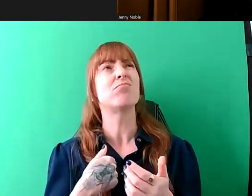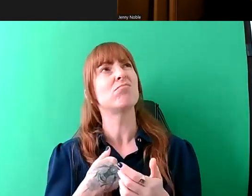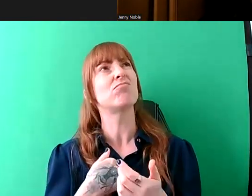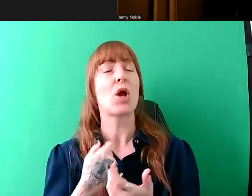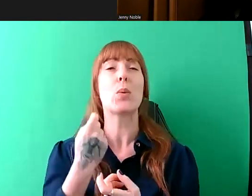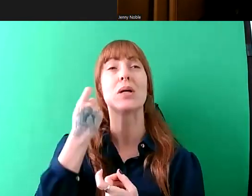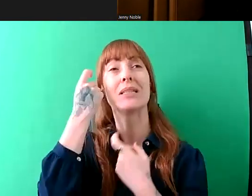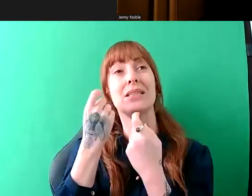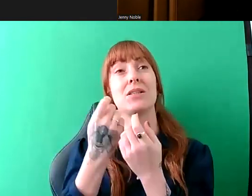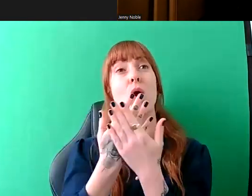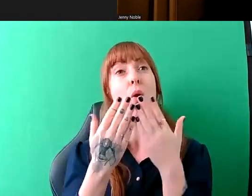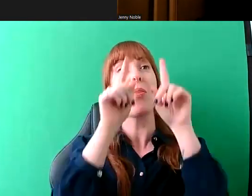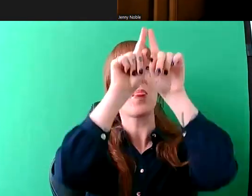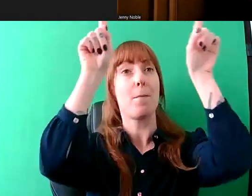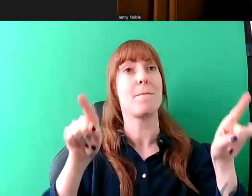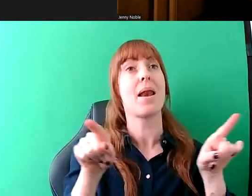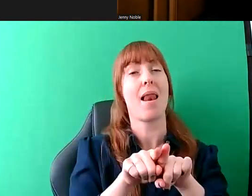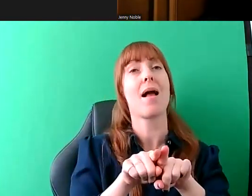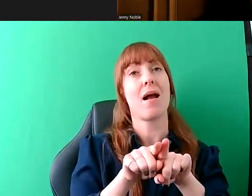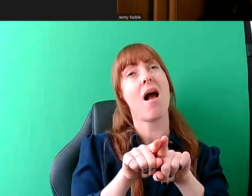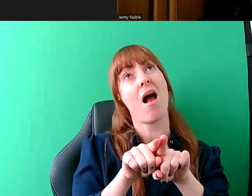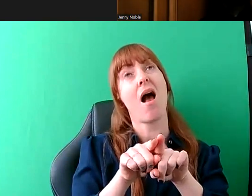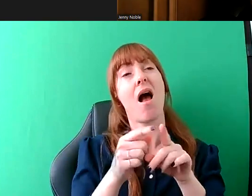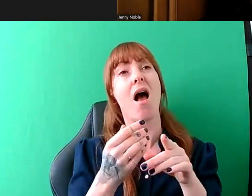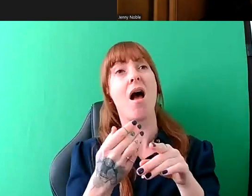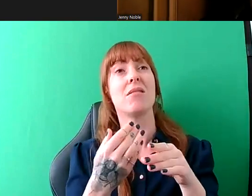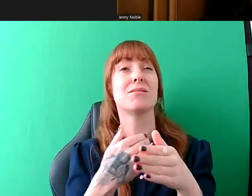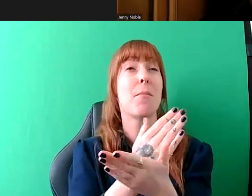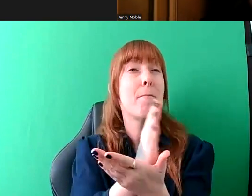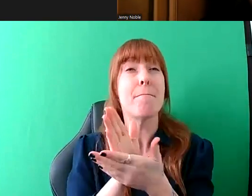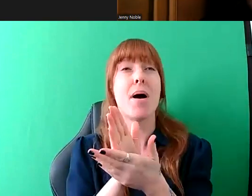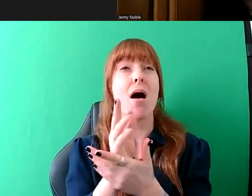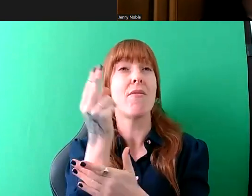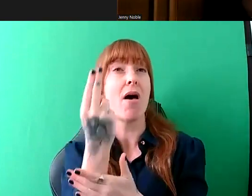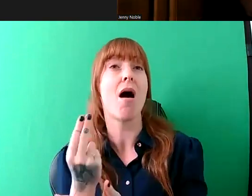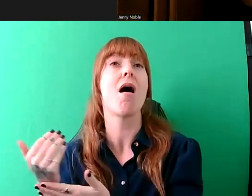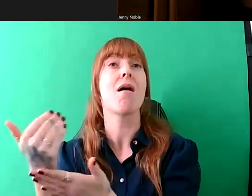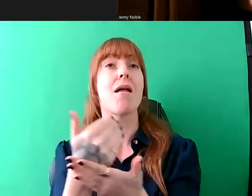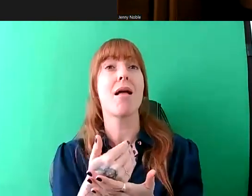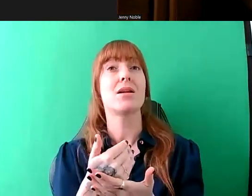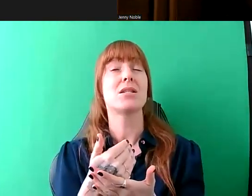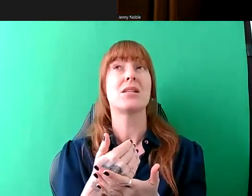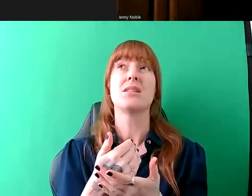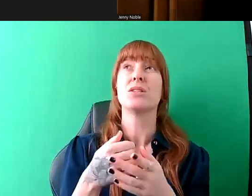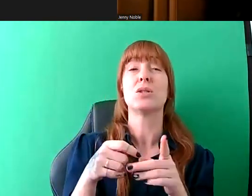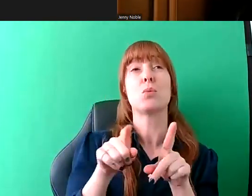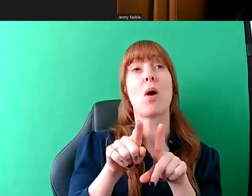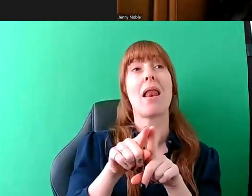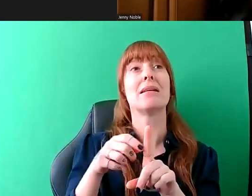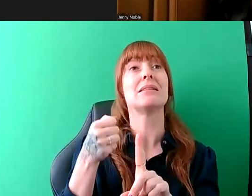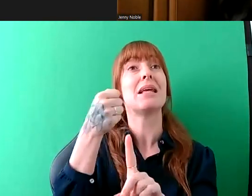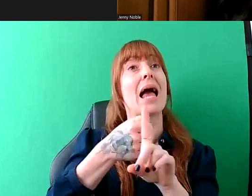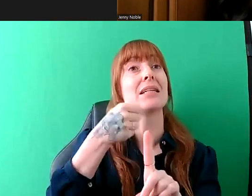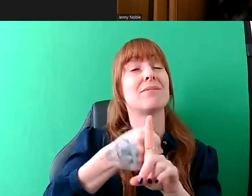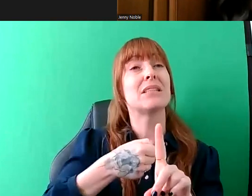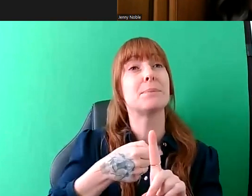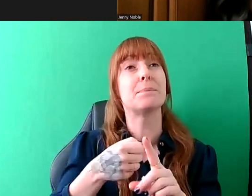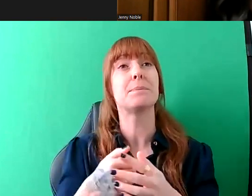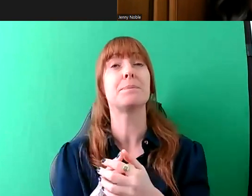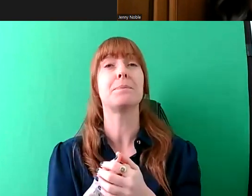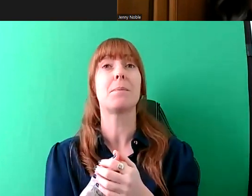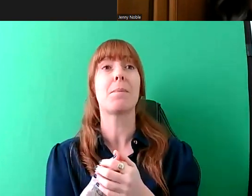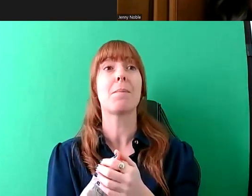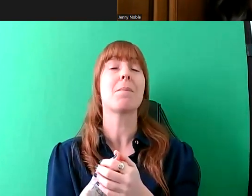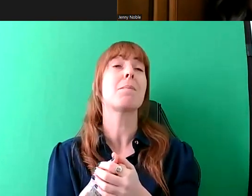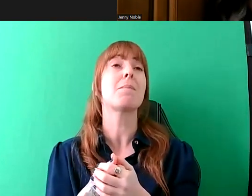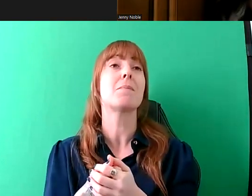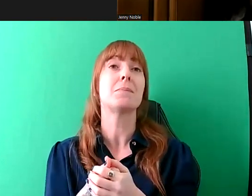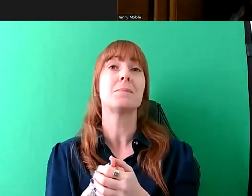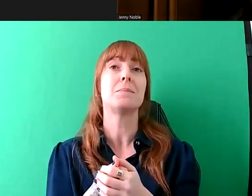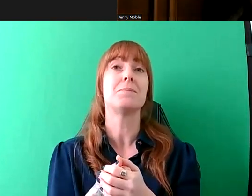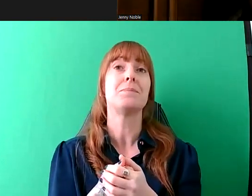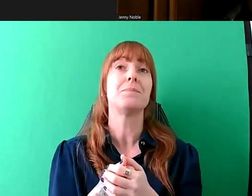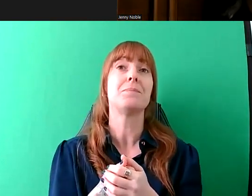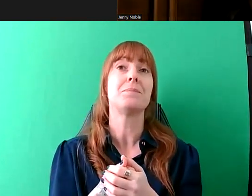the placards to be part of our art collection as well as activism. I think it's collections